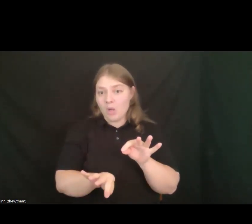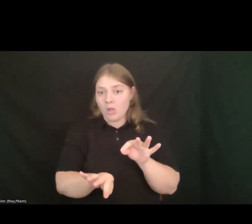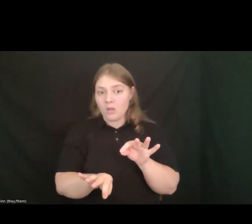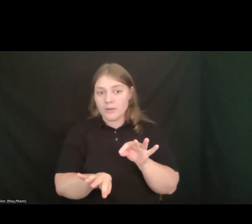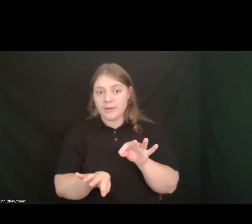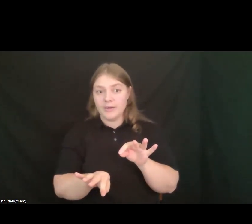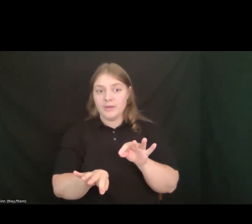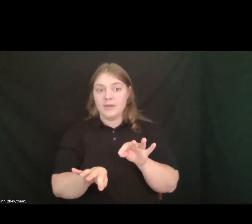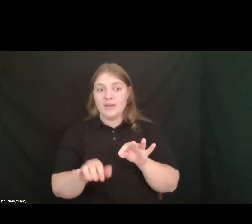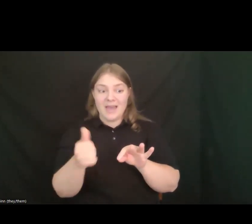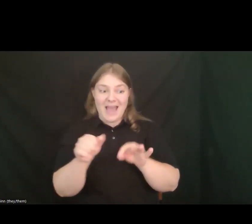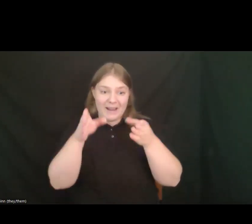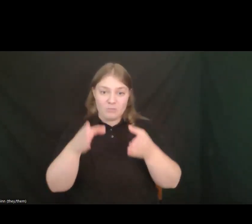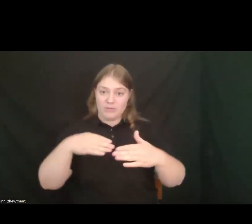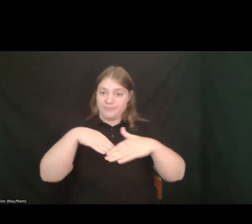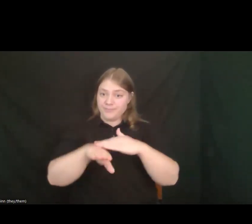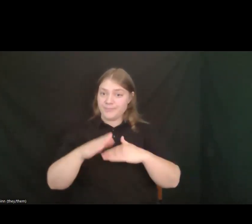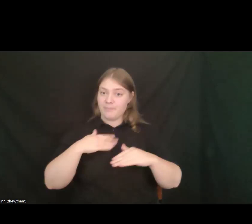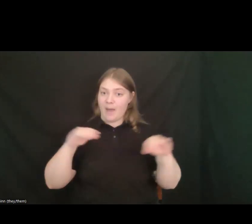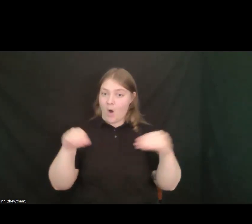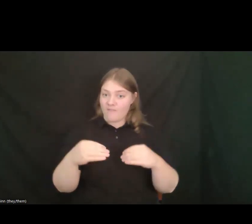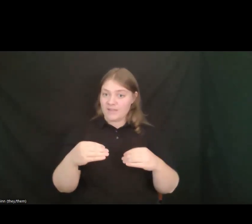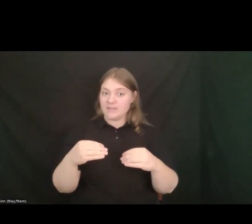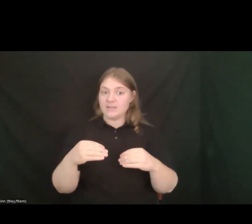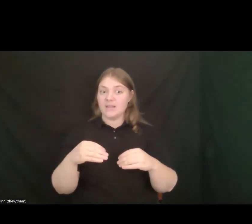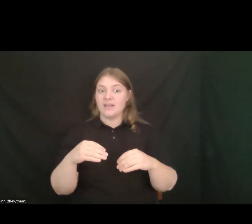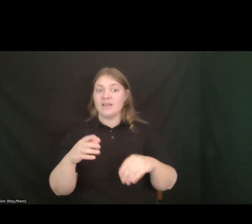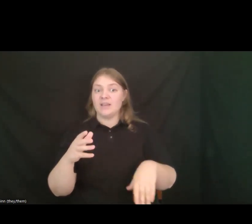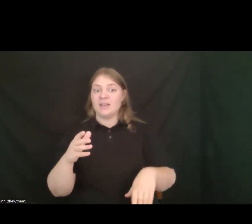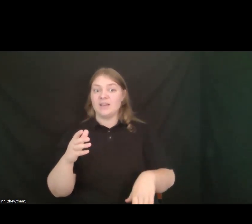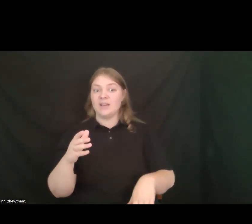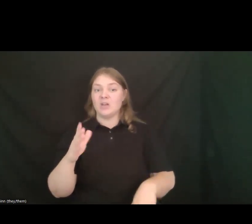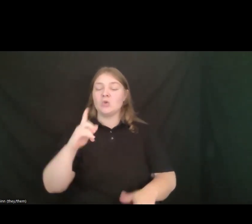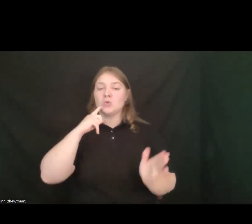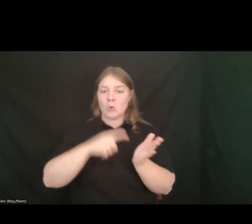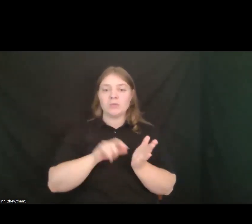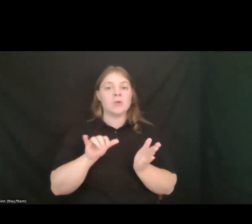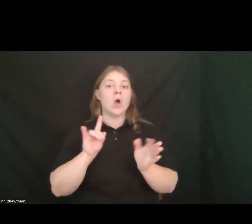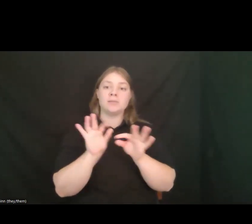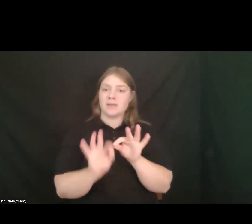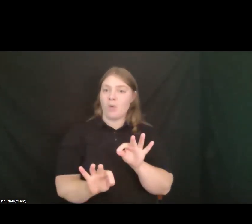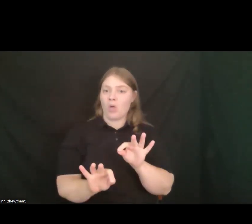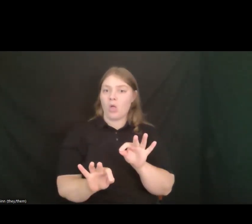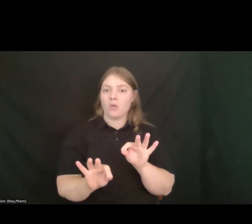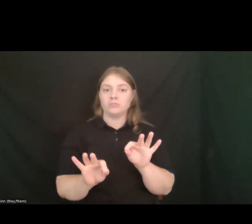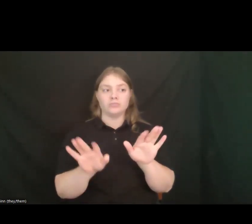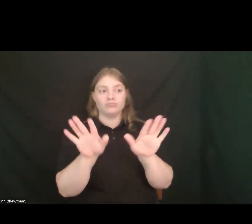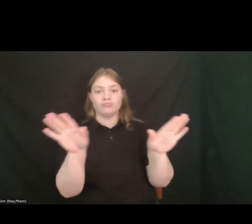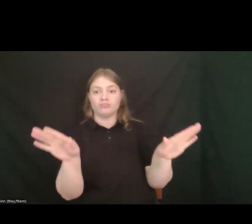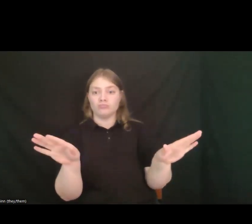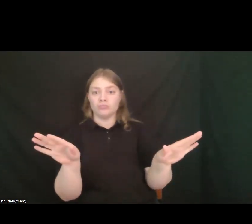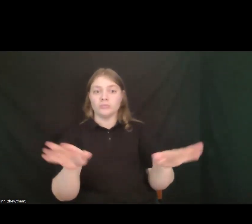my office space and shares space with me knows I'm just very simple right and so so in that I think